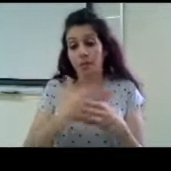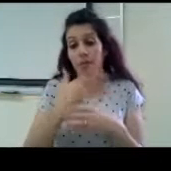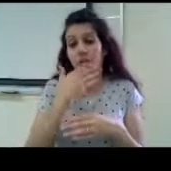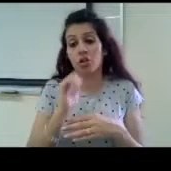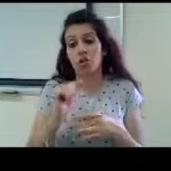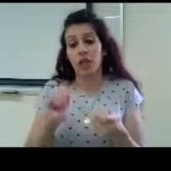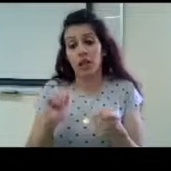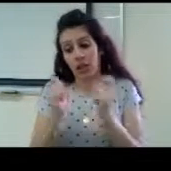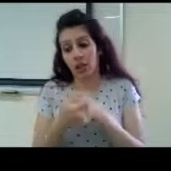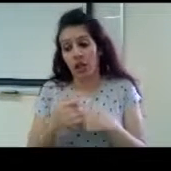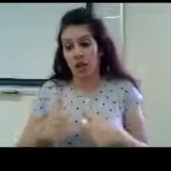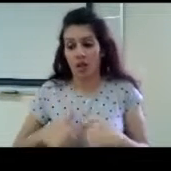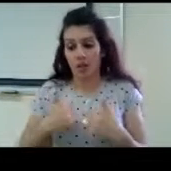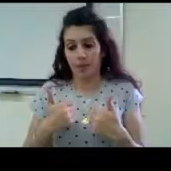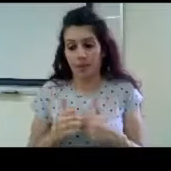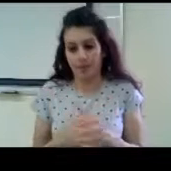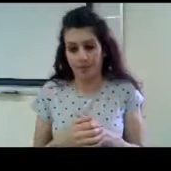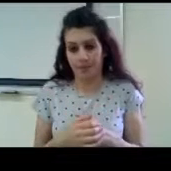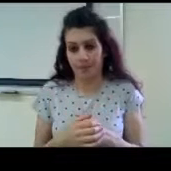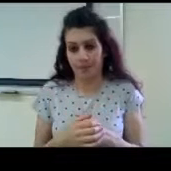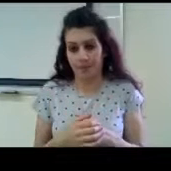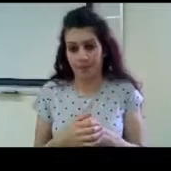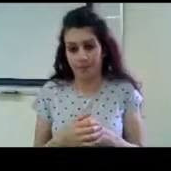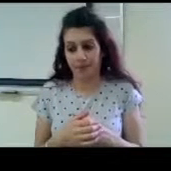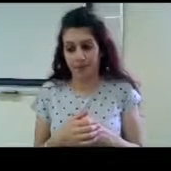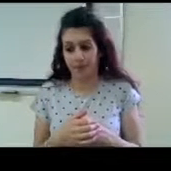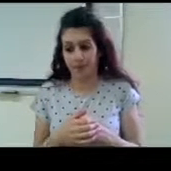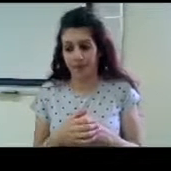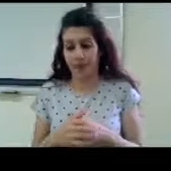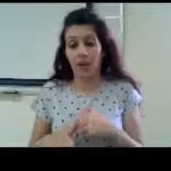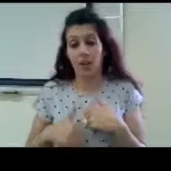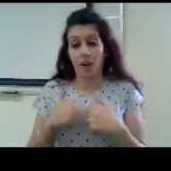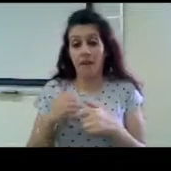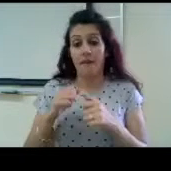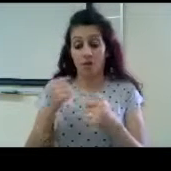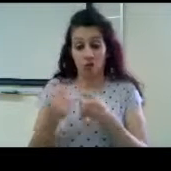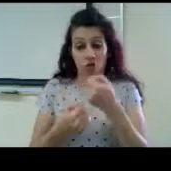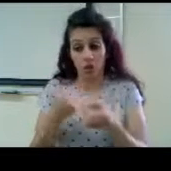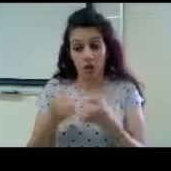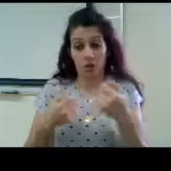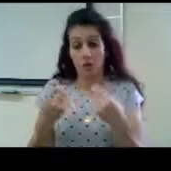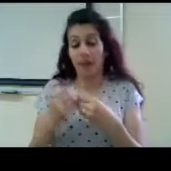communication without consulting and working with persons with disabilities